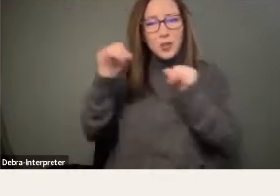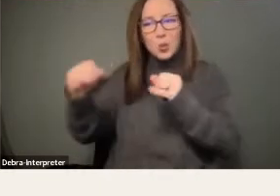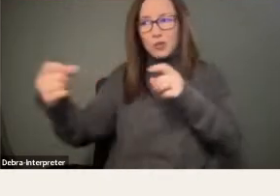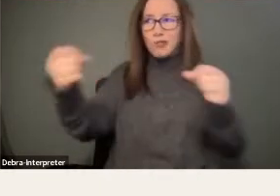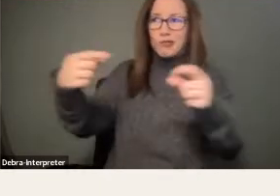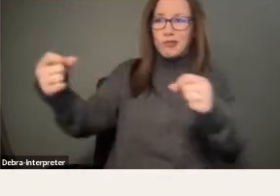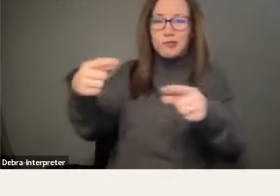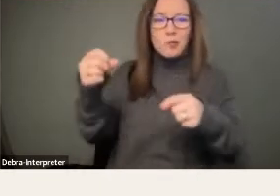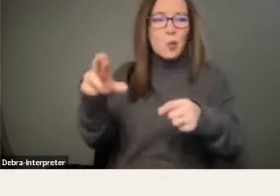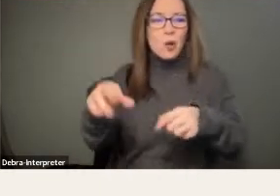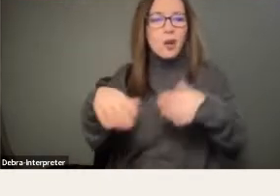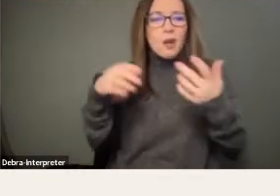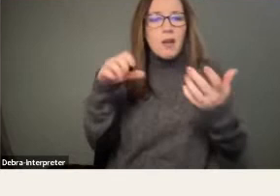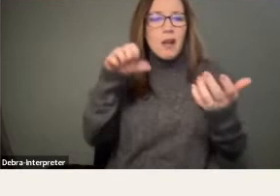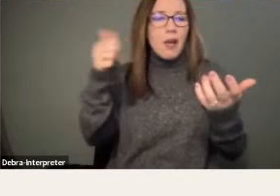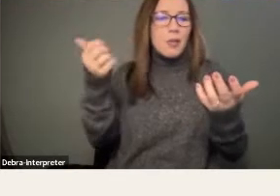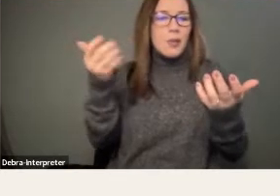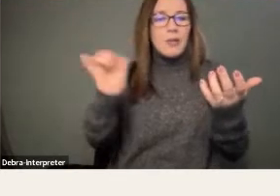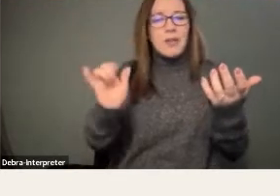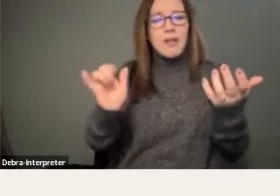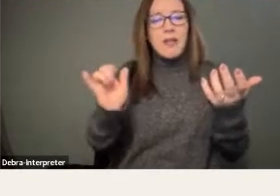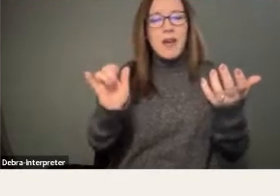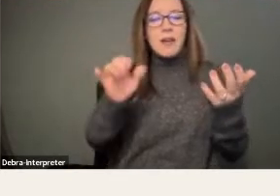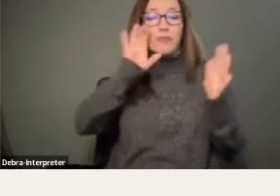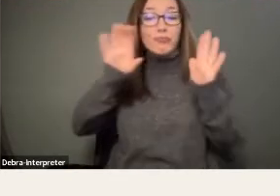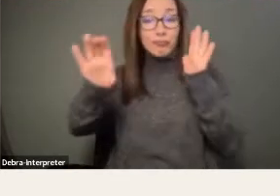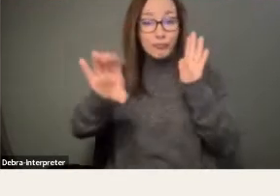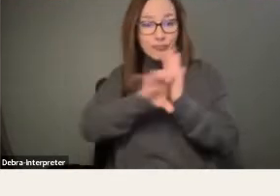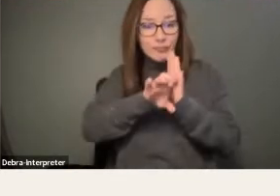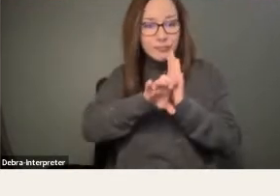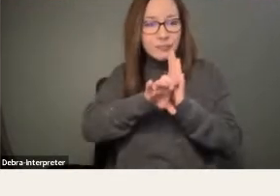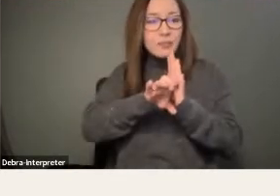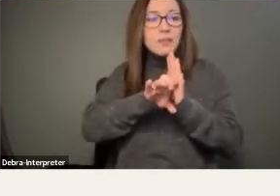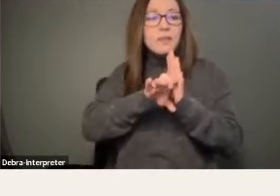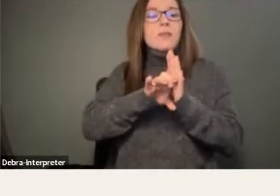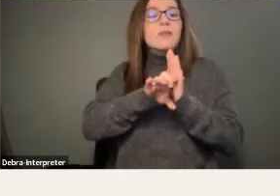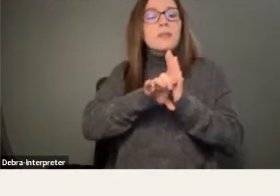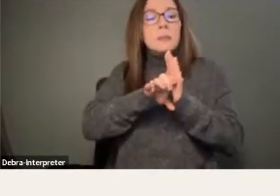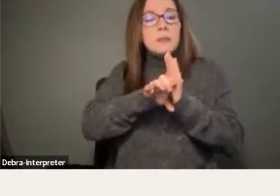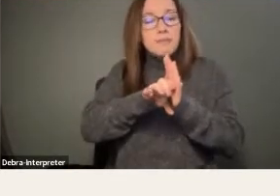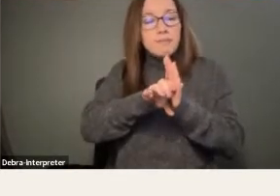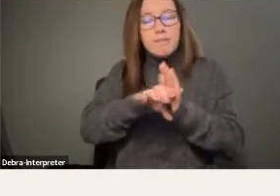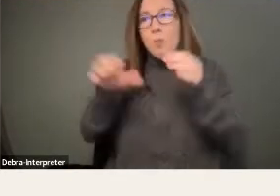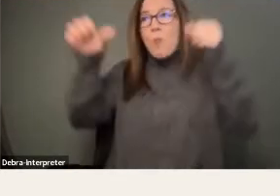correspondence of individuals and then also we have a